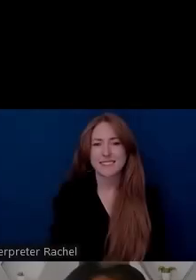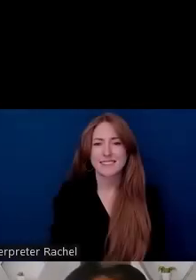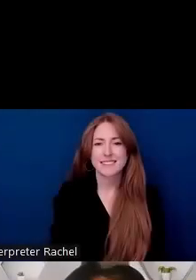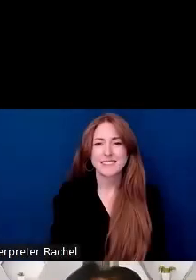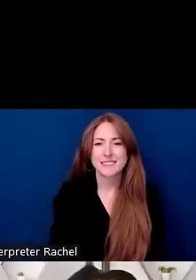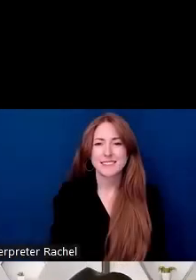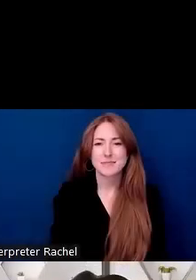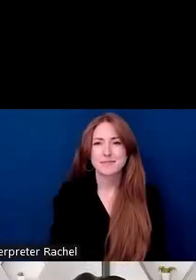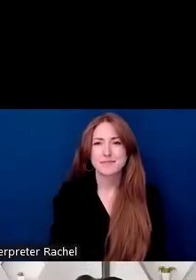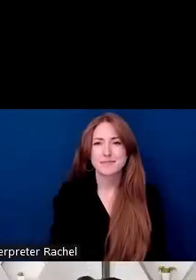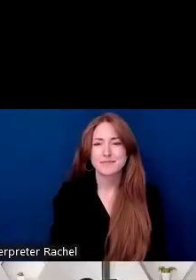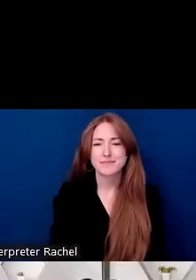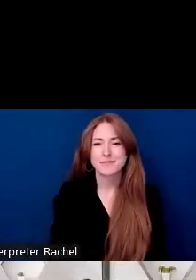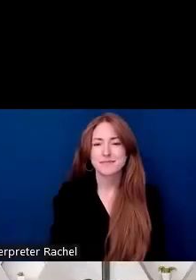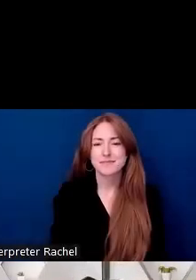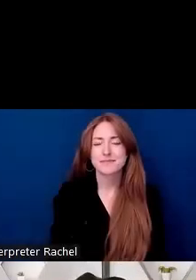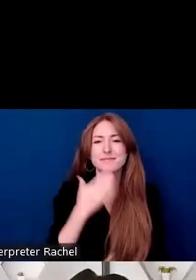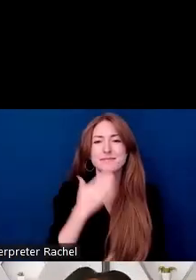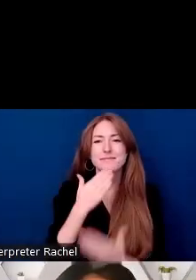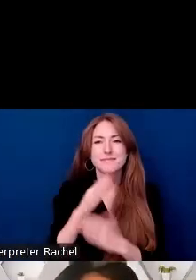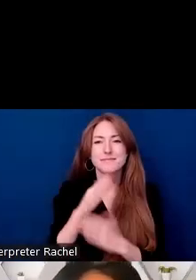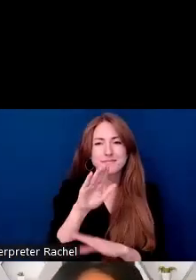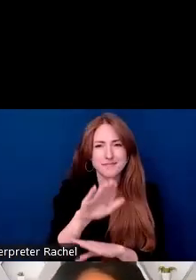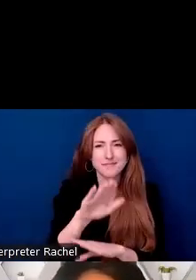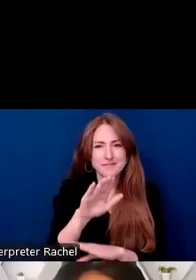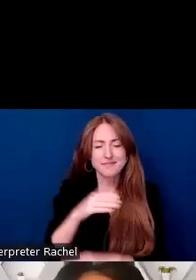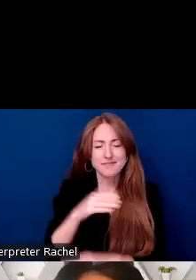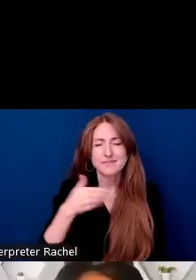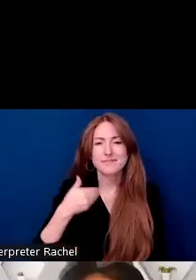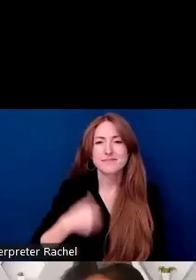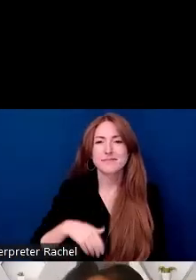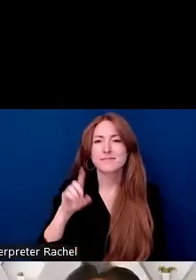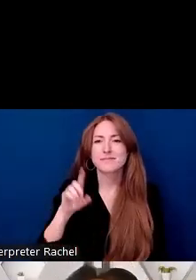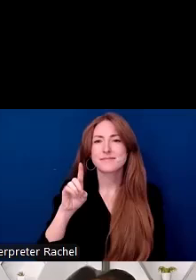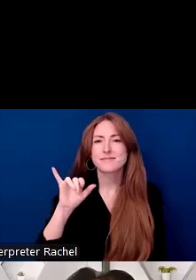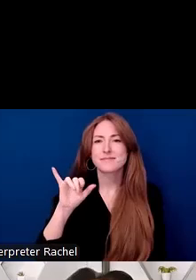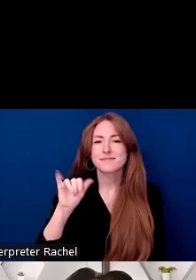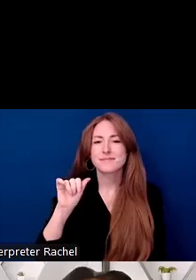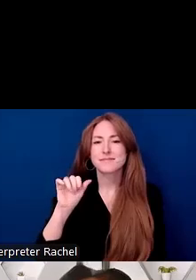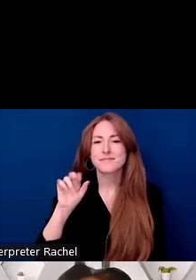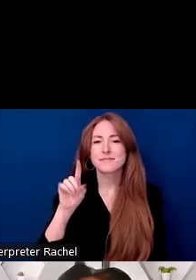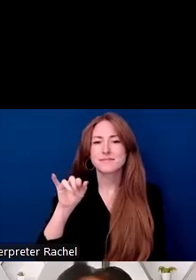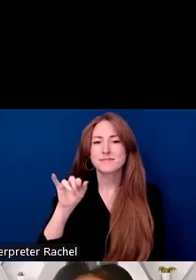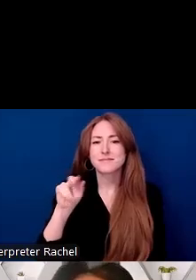Dina Gaid: Good afternoon, everyone. My name is Dina Gaid. I'm a postdoc fellow at the School